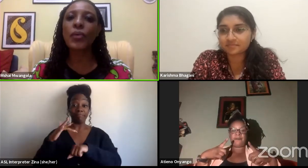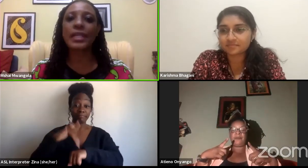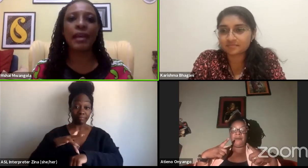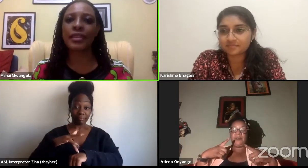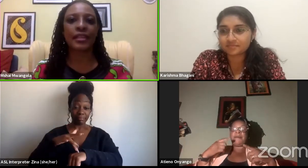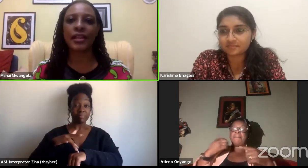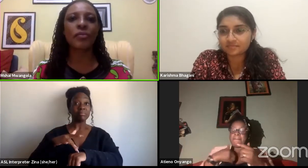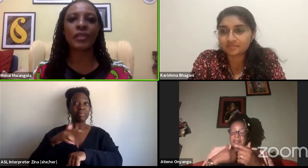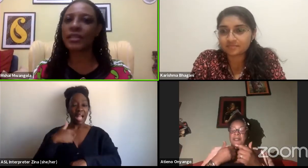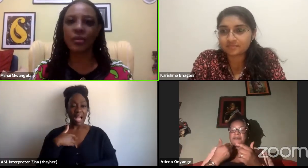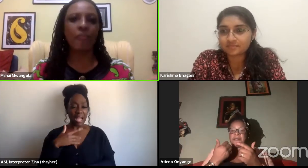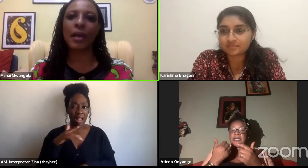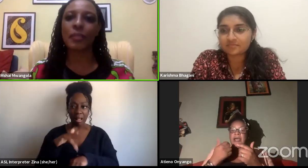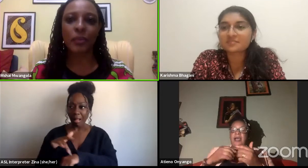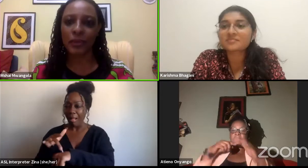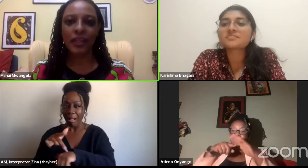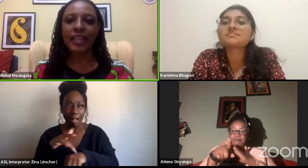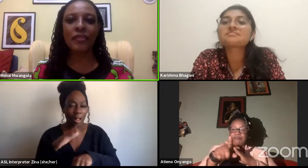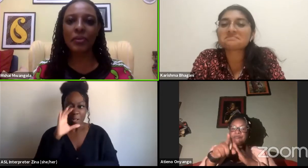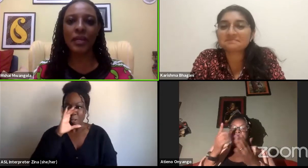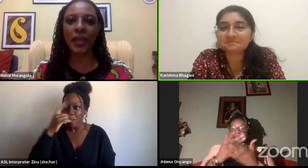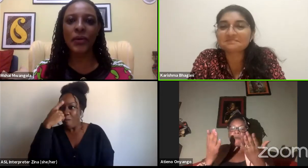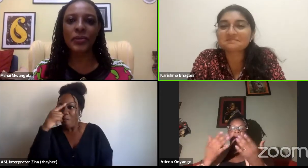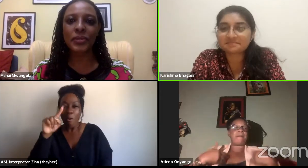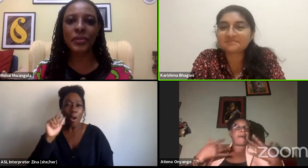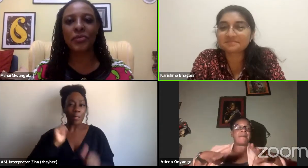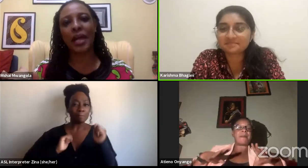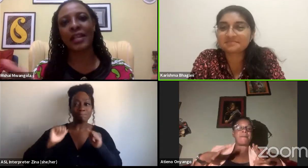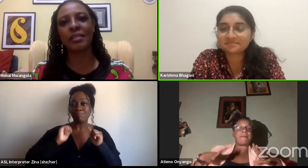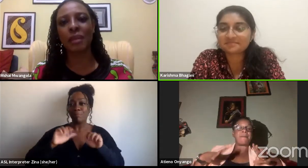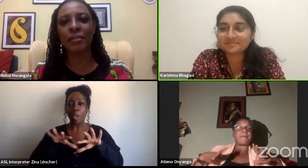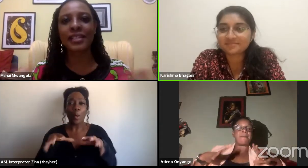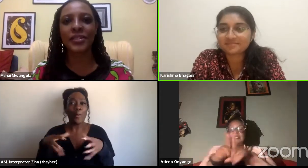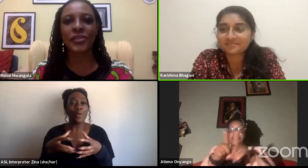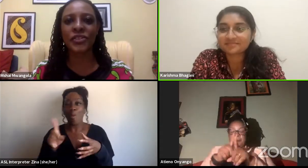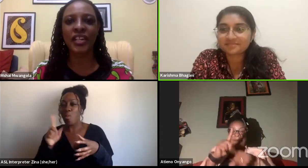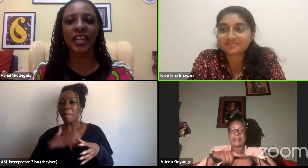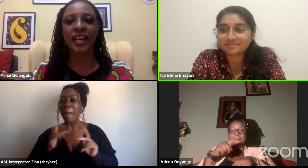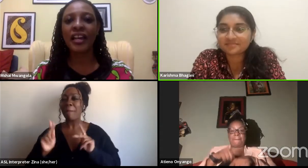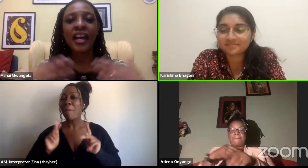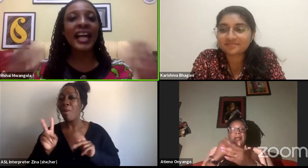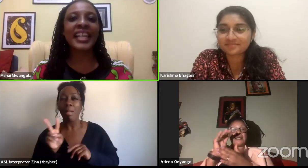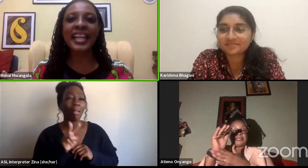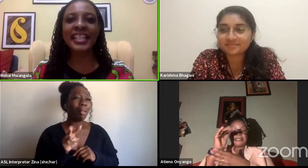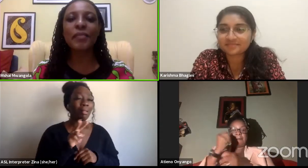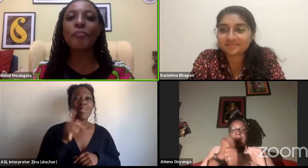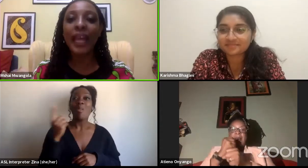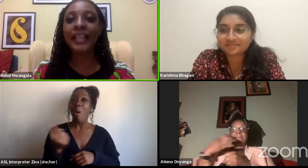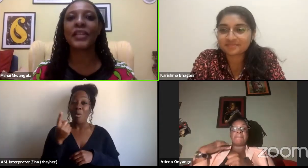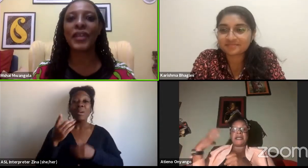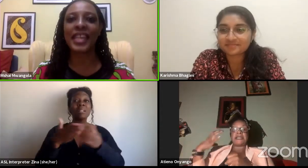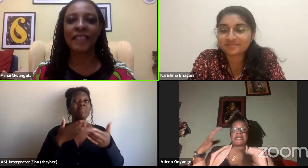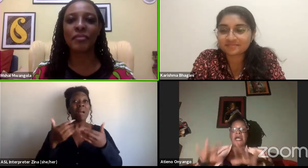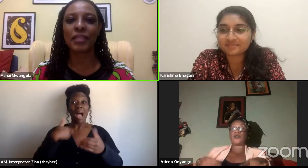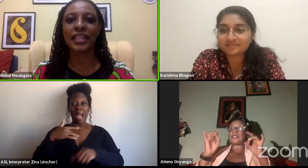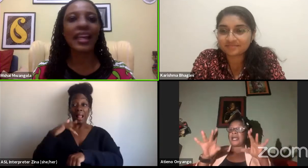where's my theater community, where are my people? Even when I go, I did my master's in Australia and landed barely knowing everybody.